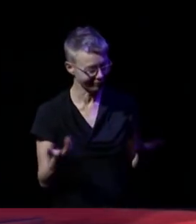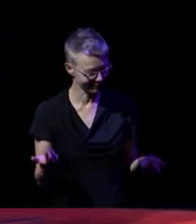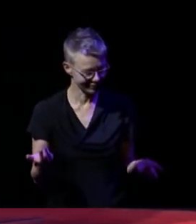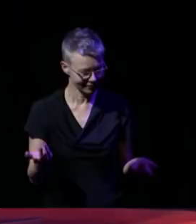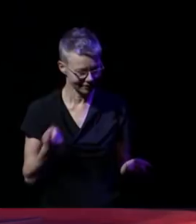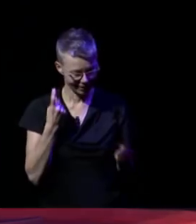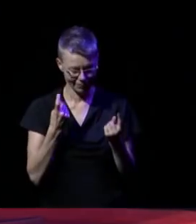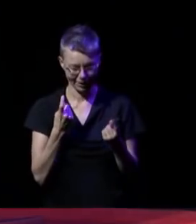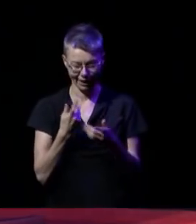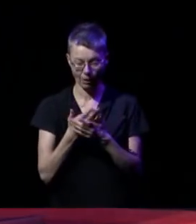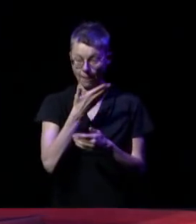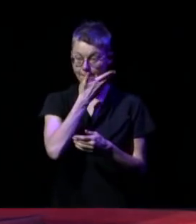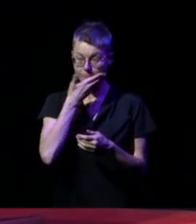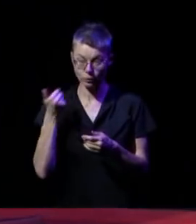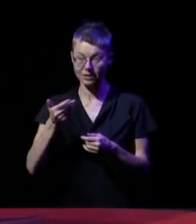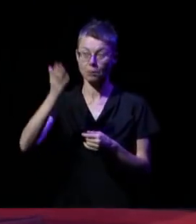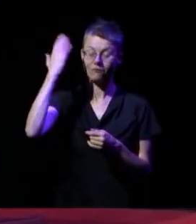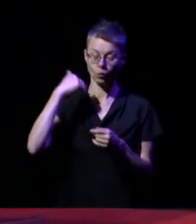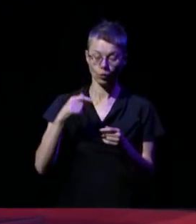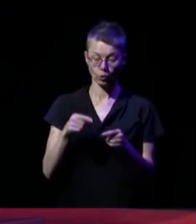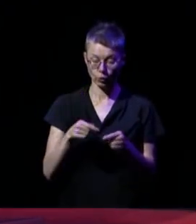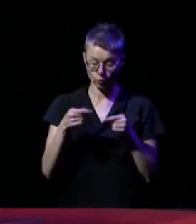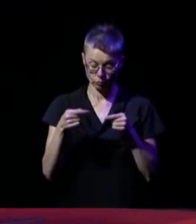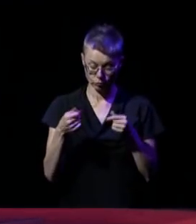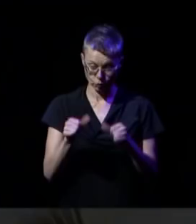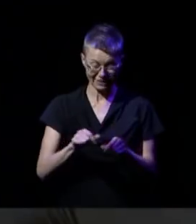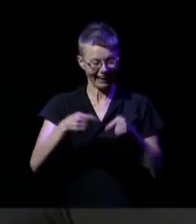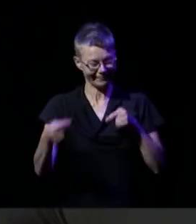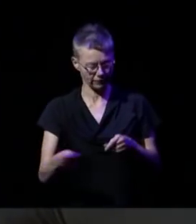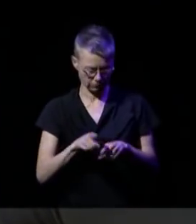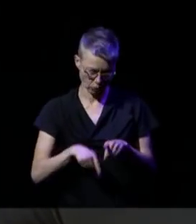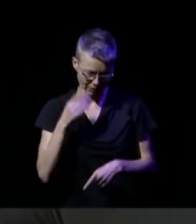why that beauty has been used historically again against women primarily, you know, I mean, when you think